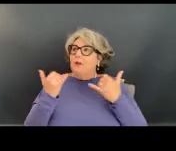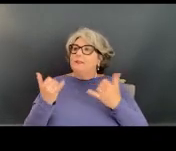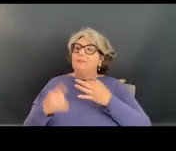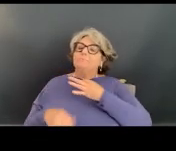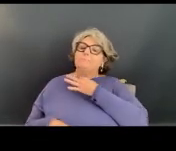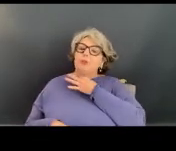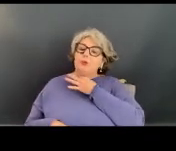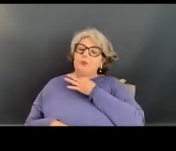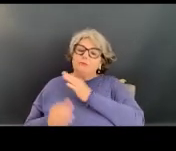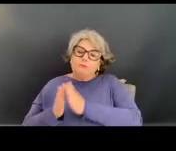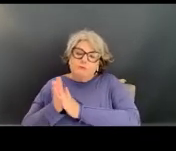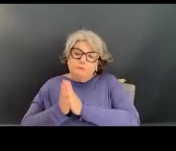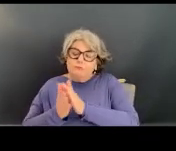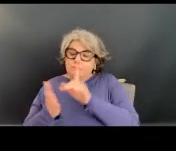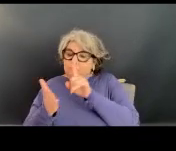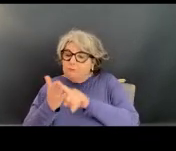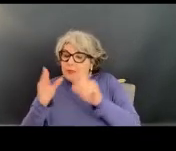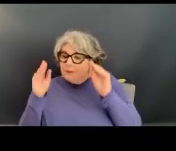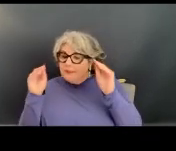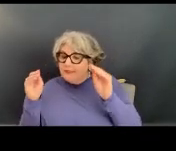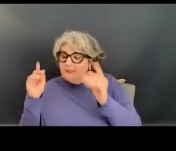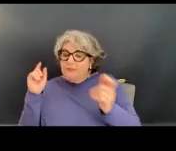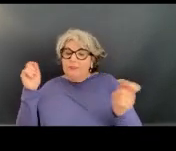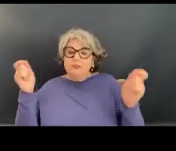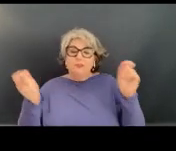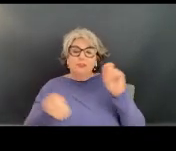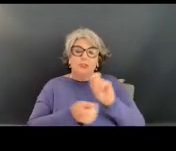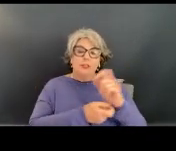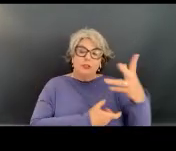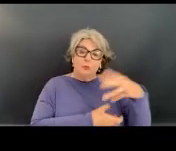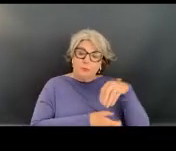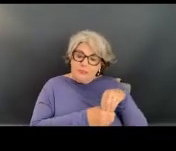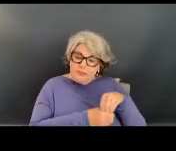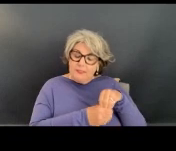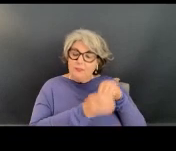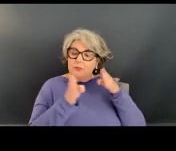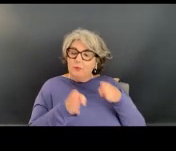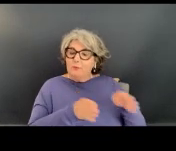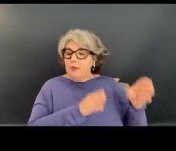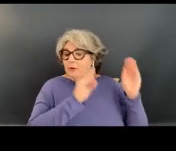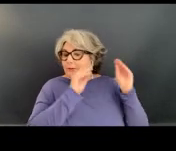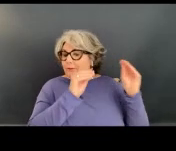exploring teaching into participation into teacher preparation pathways? Next slide.